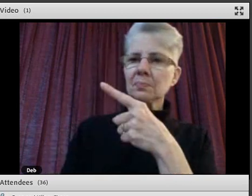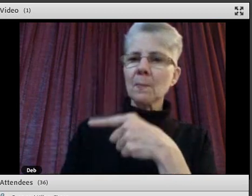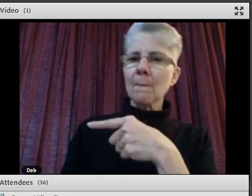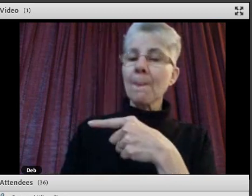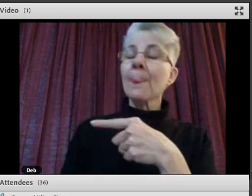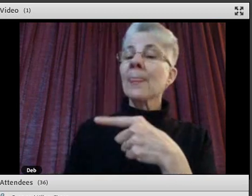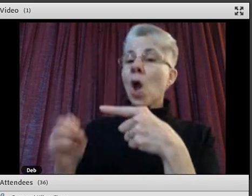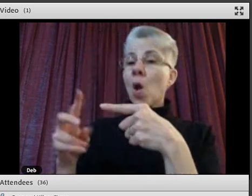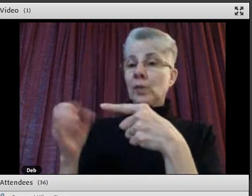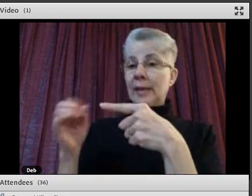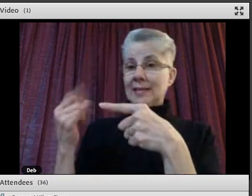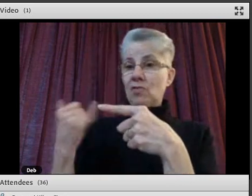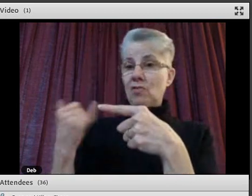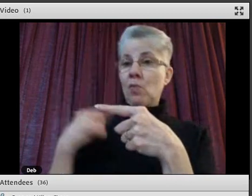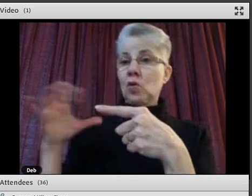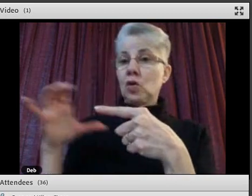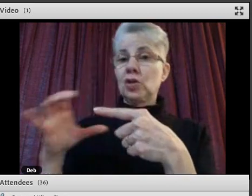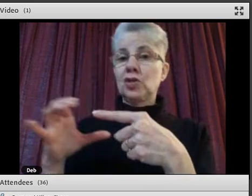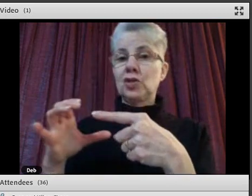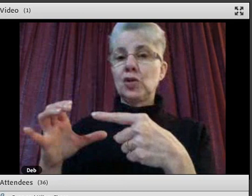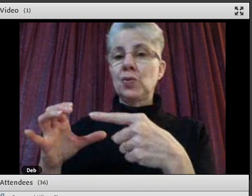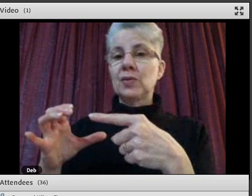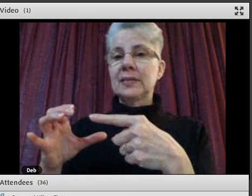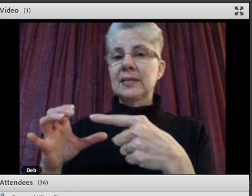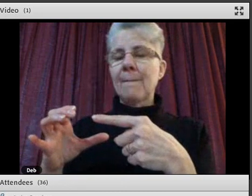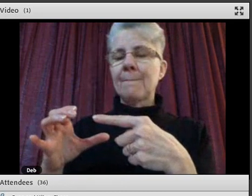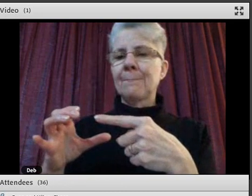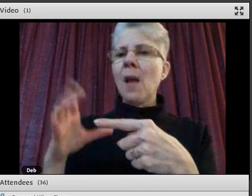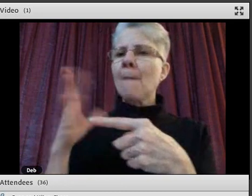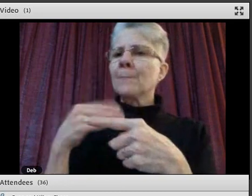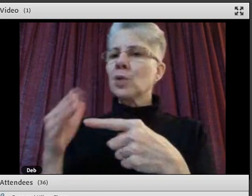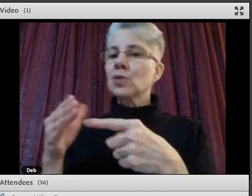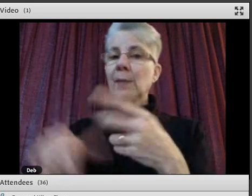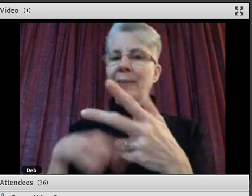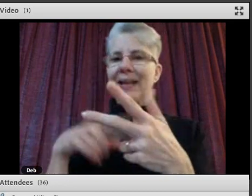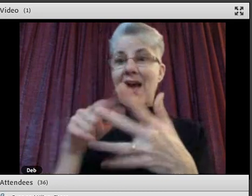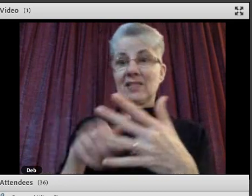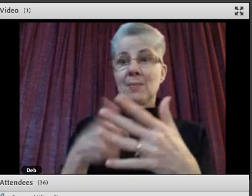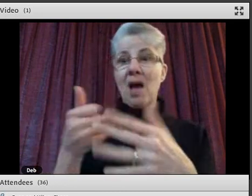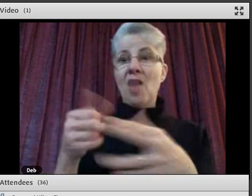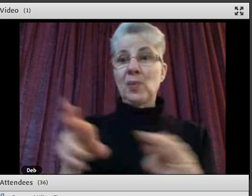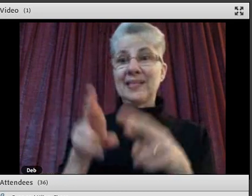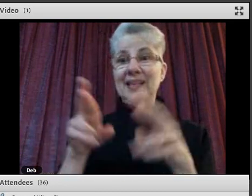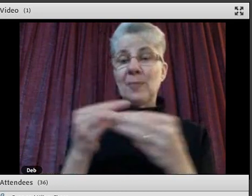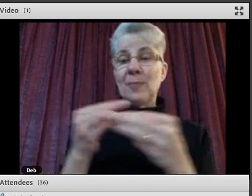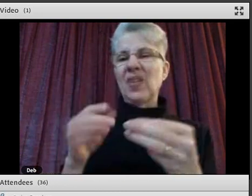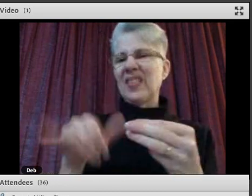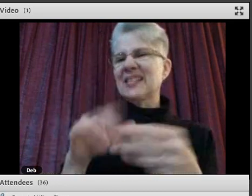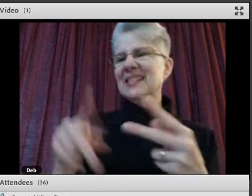Ryan: All right. So, we did some Styrofoam and cardboard, some Music. We're going to get into some other recycled materials. This is just kind of our catch-all here,